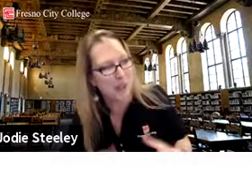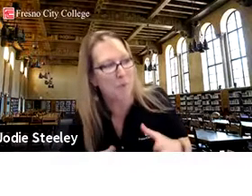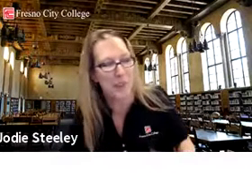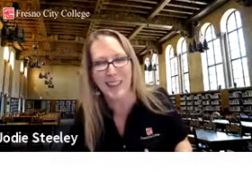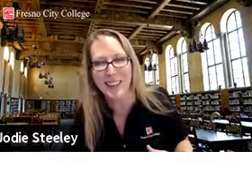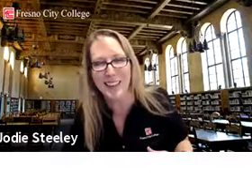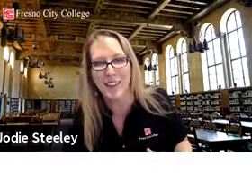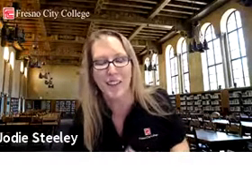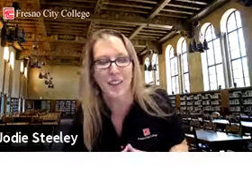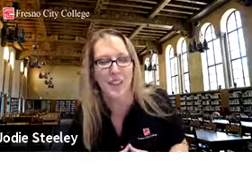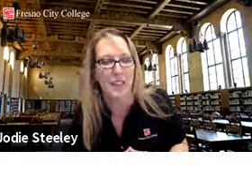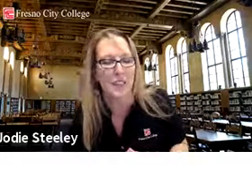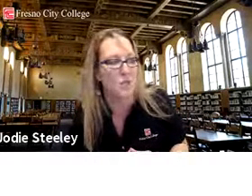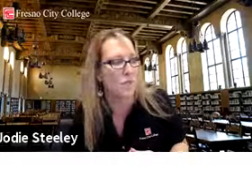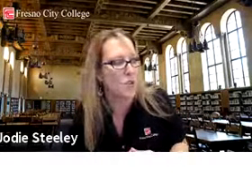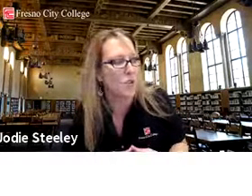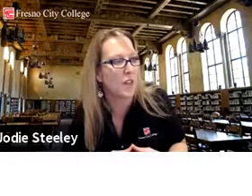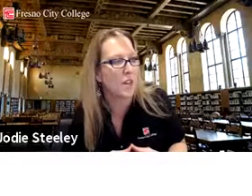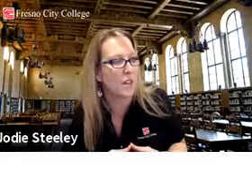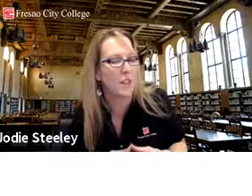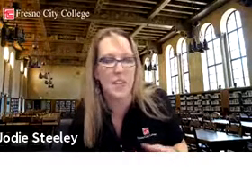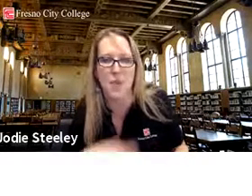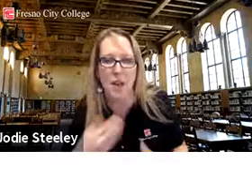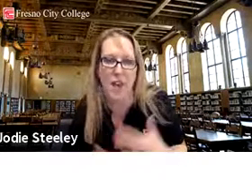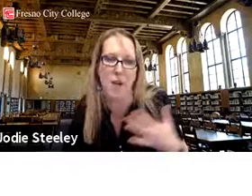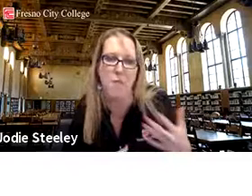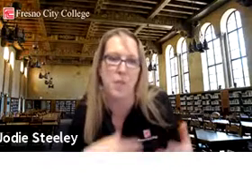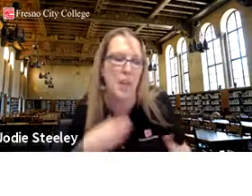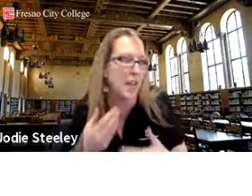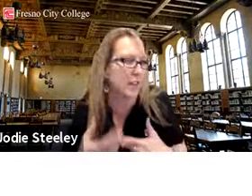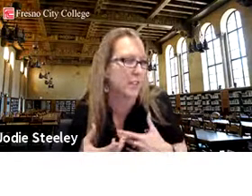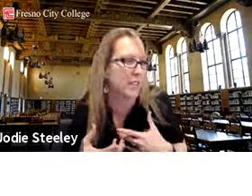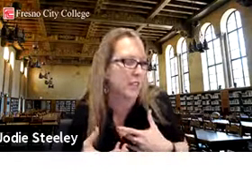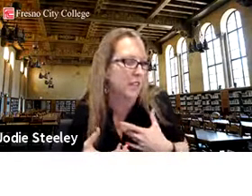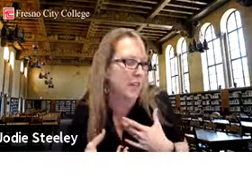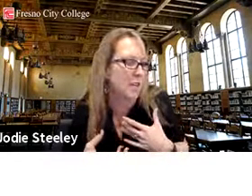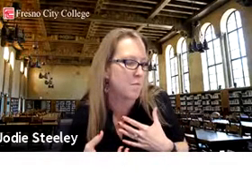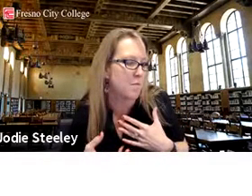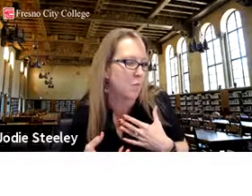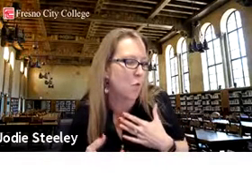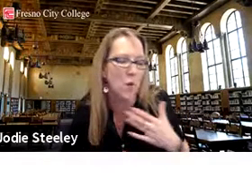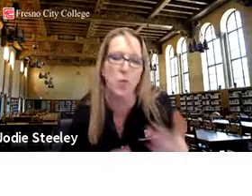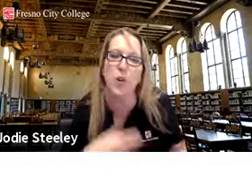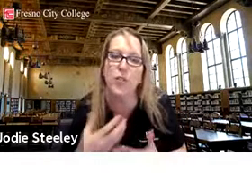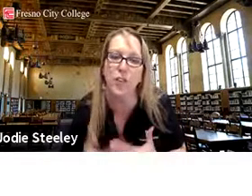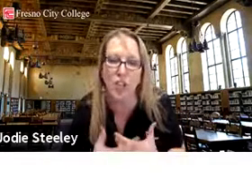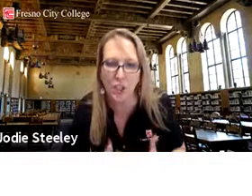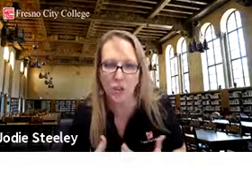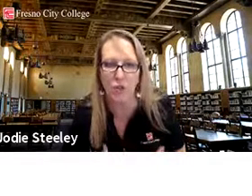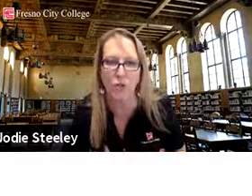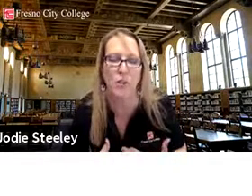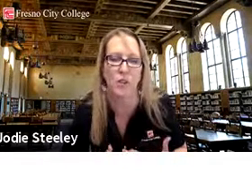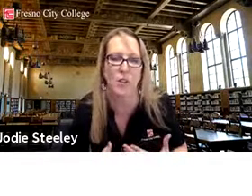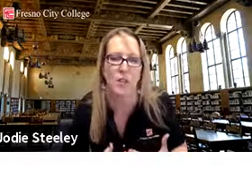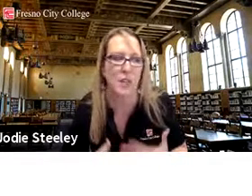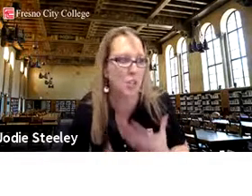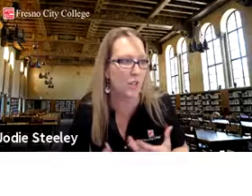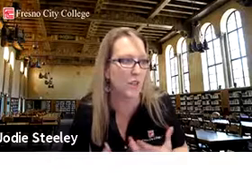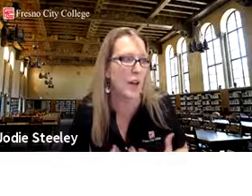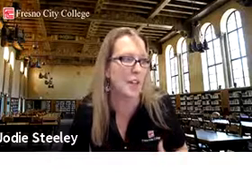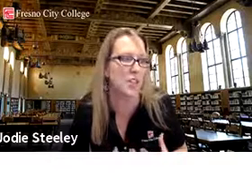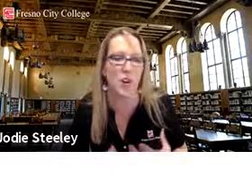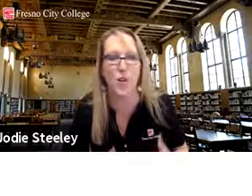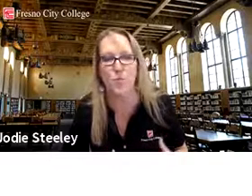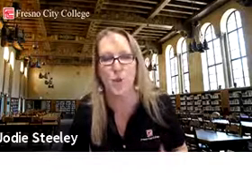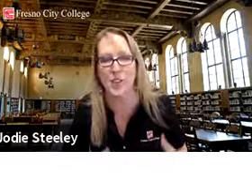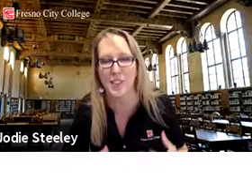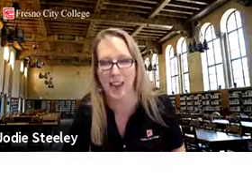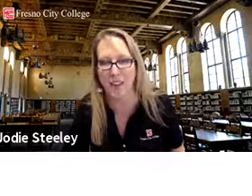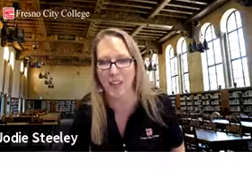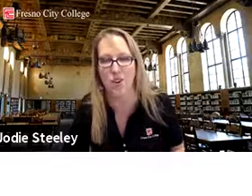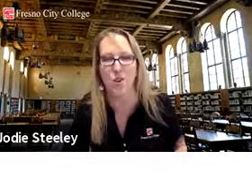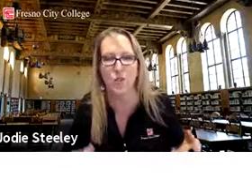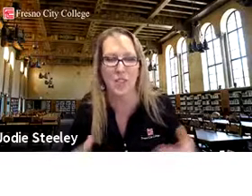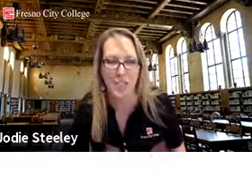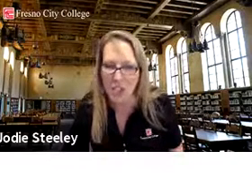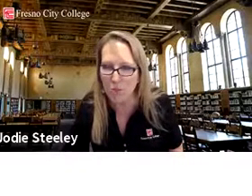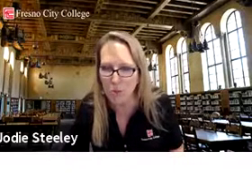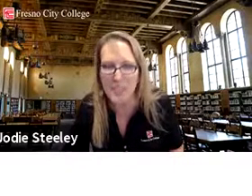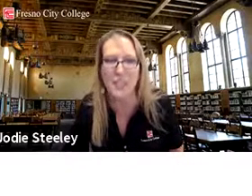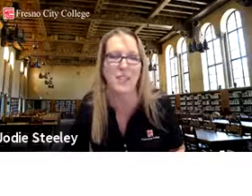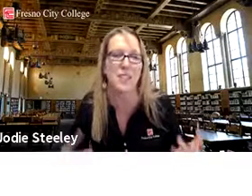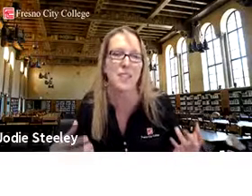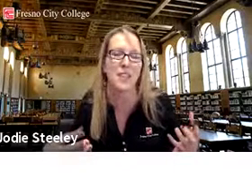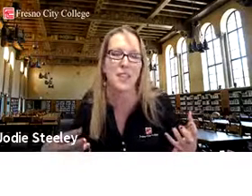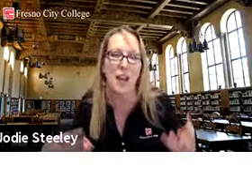something, you can think about them and what would work for you. Each of you has your own personality, your own teaching presence, that